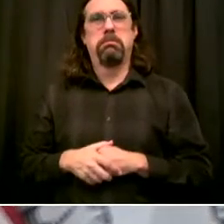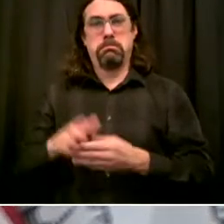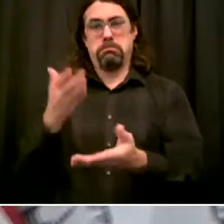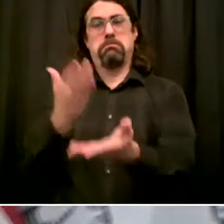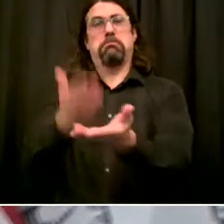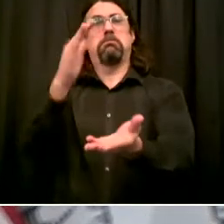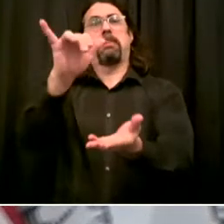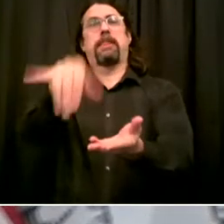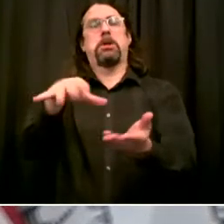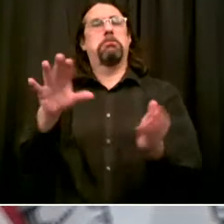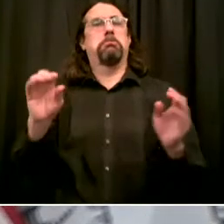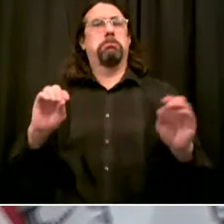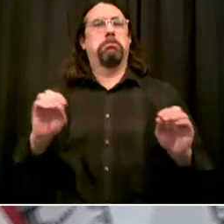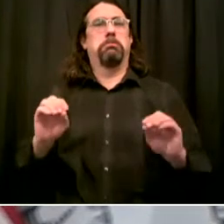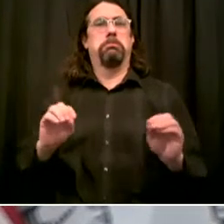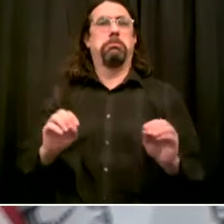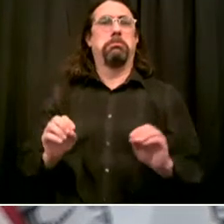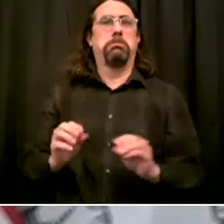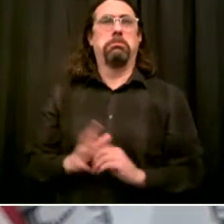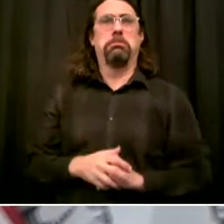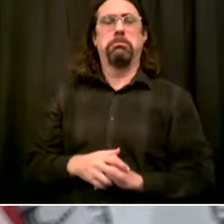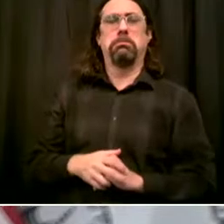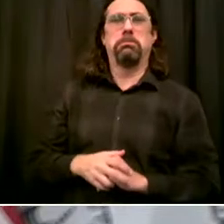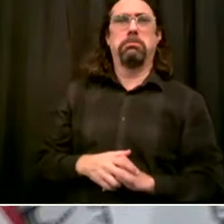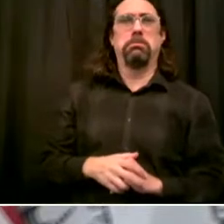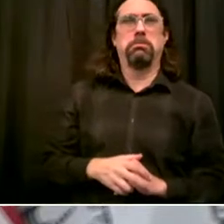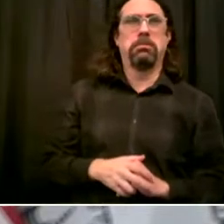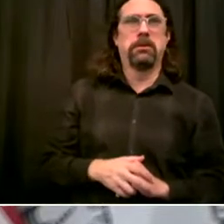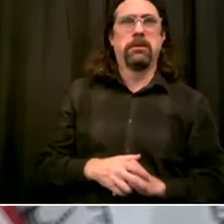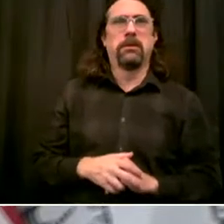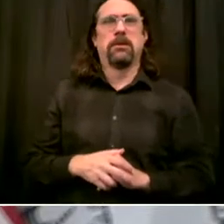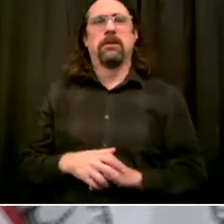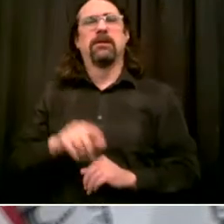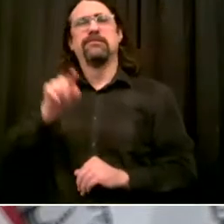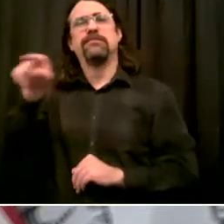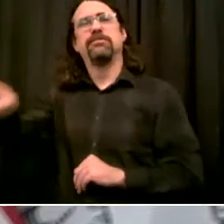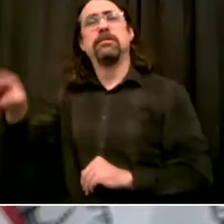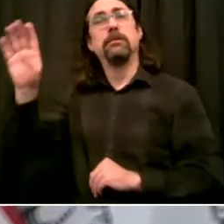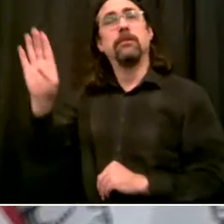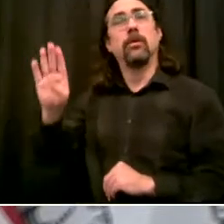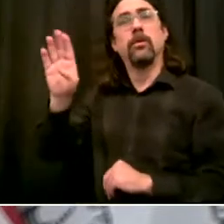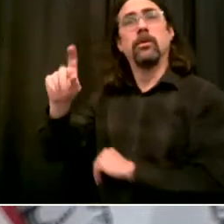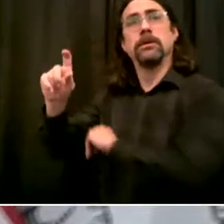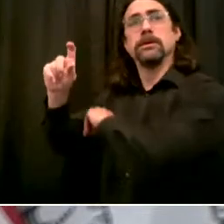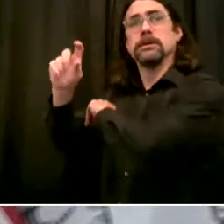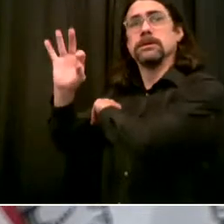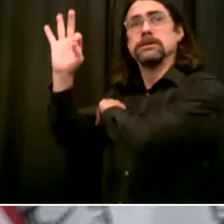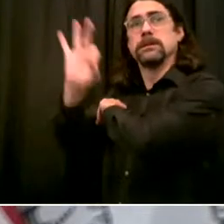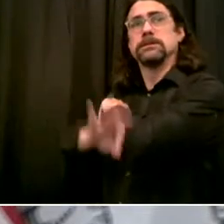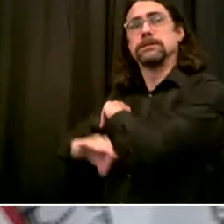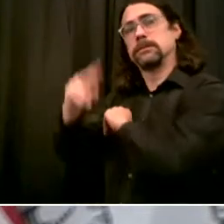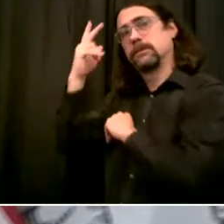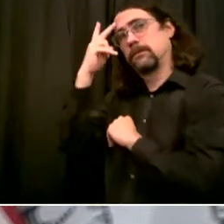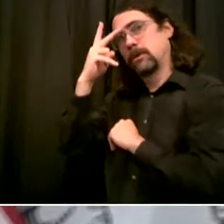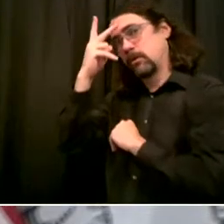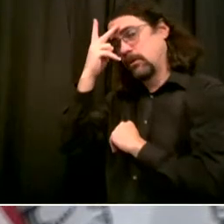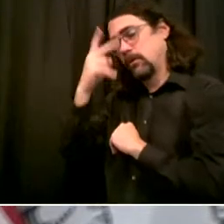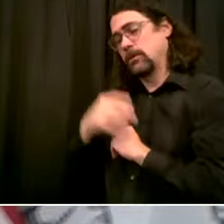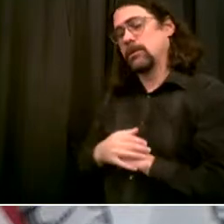SEEN. WHAHAT WE SAW IN SUNSET